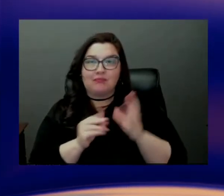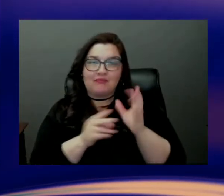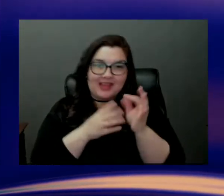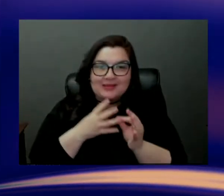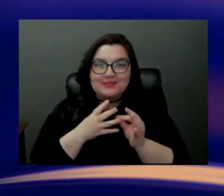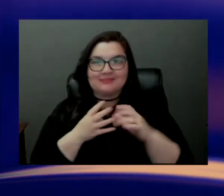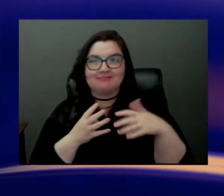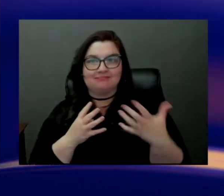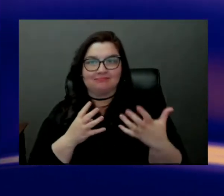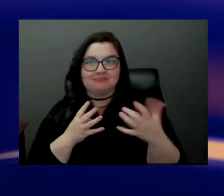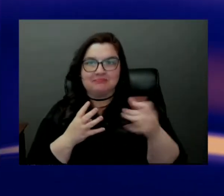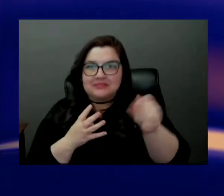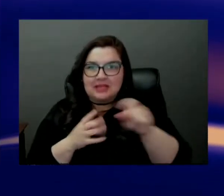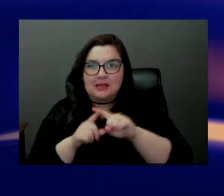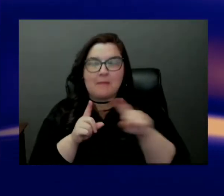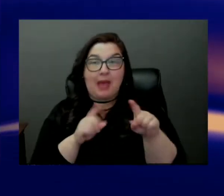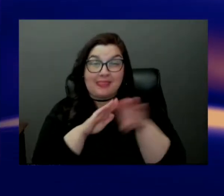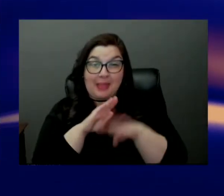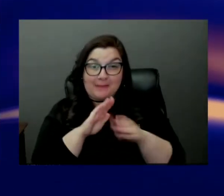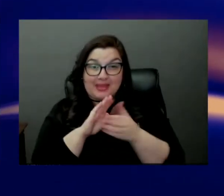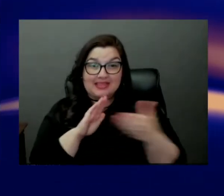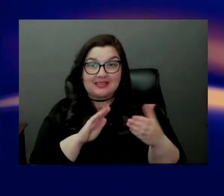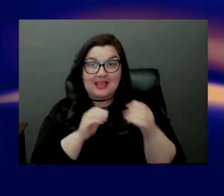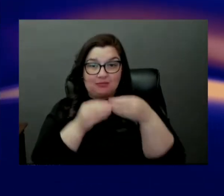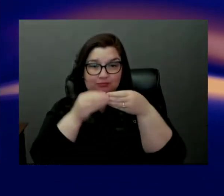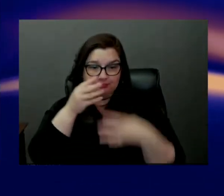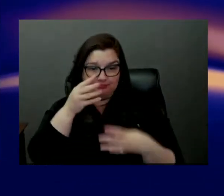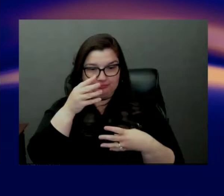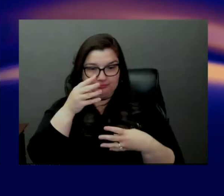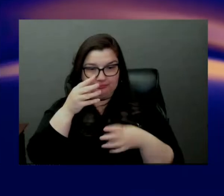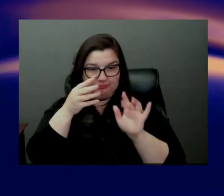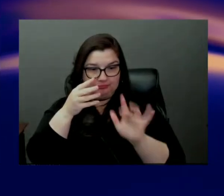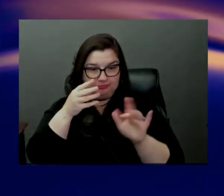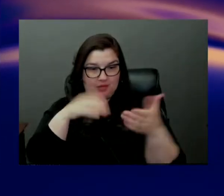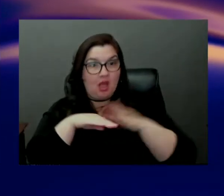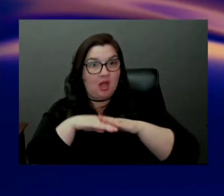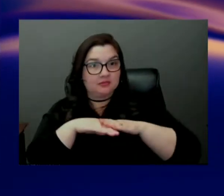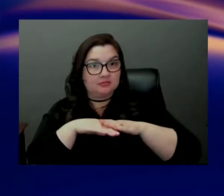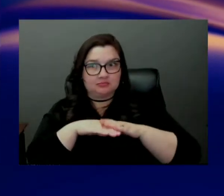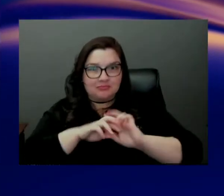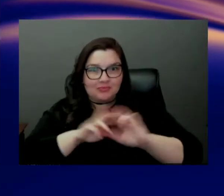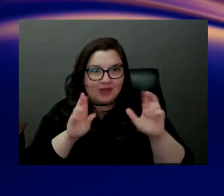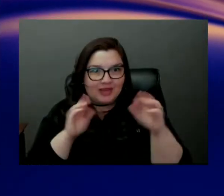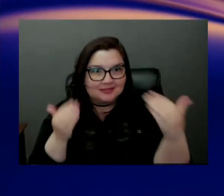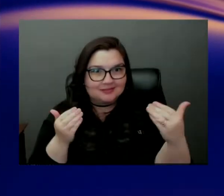But the basic thing is you can click the dropdown, turn it on, and you're good to go. And we do everything else behind the scenes.